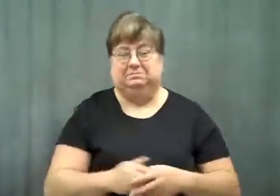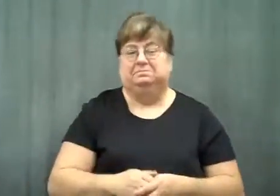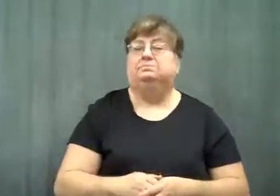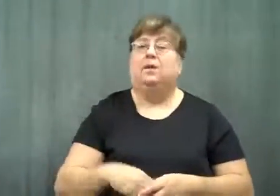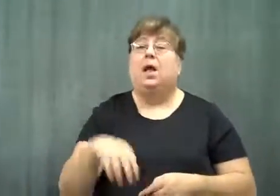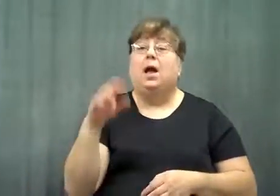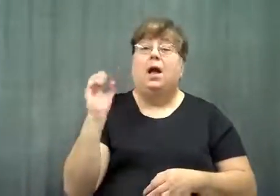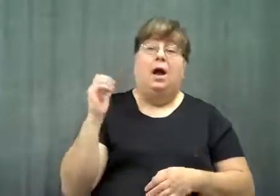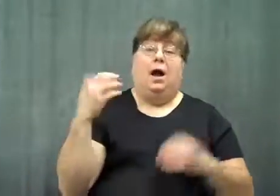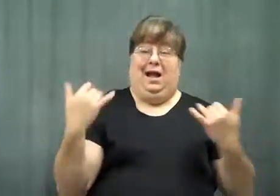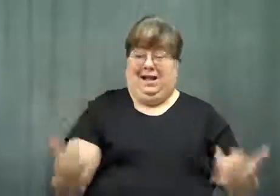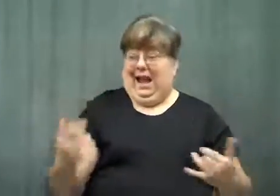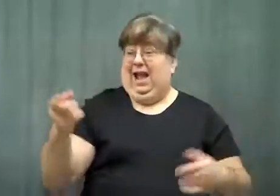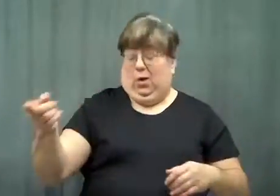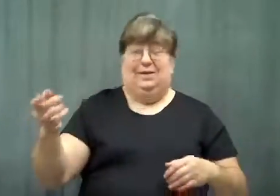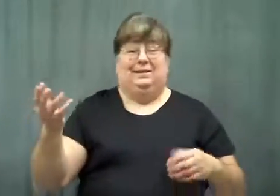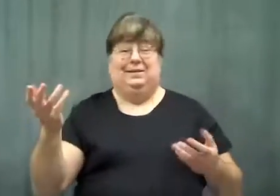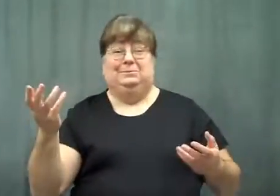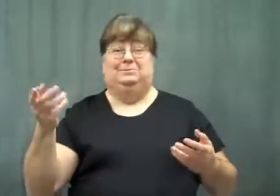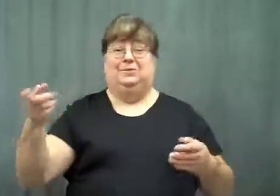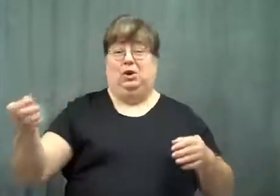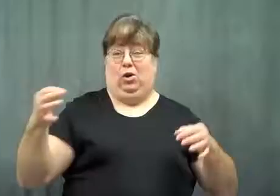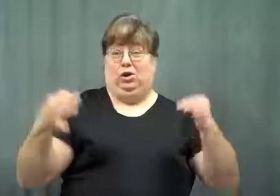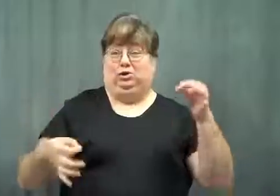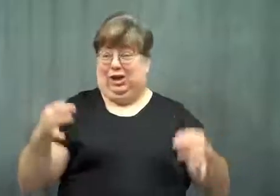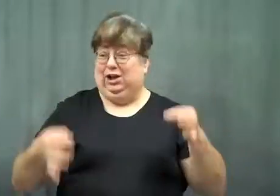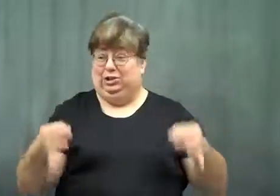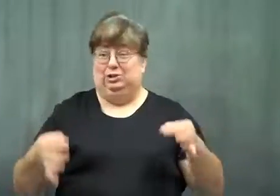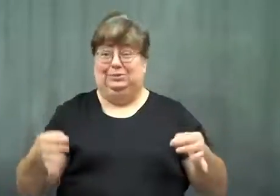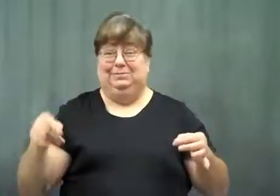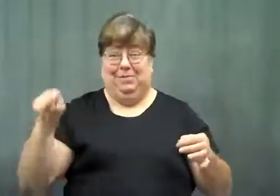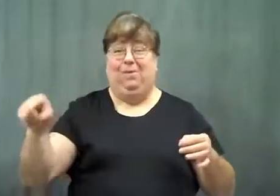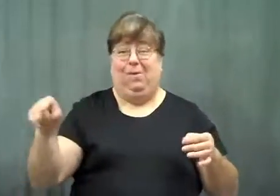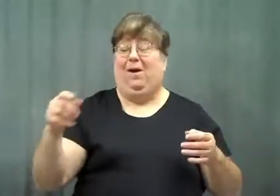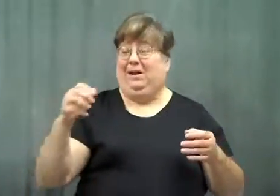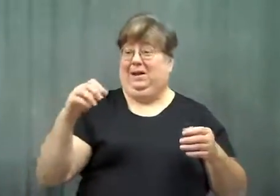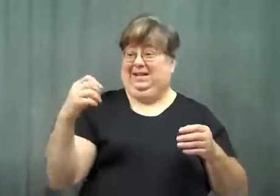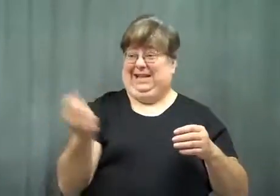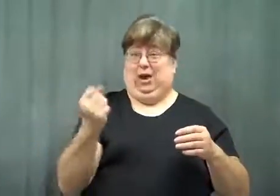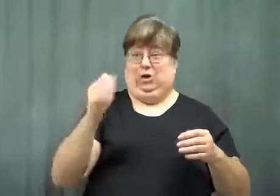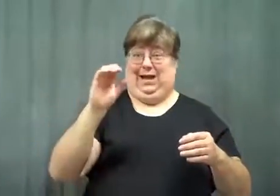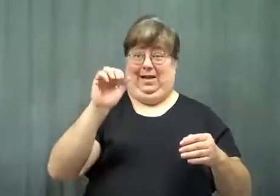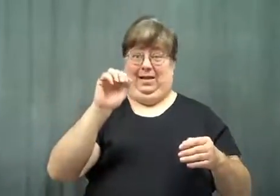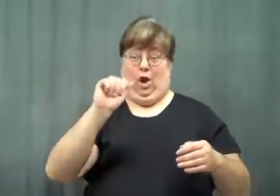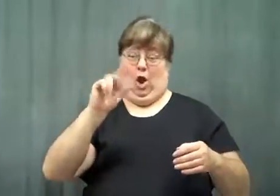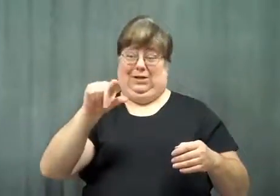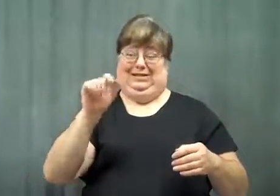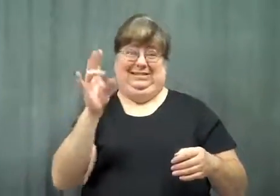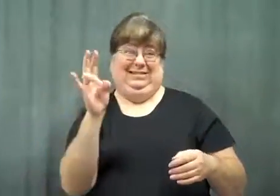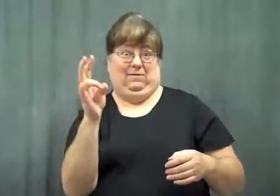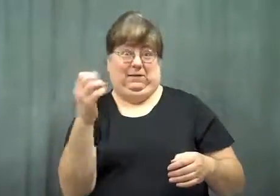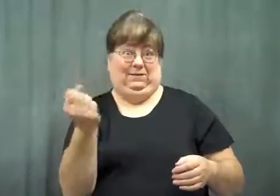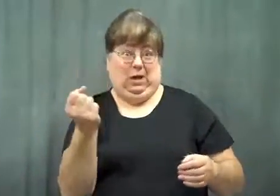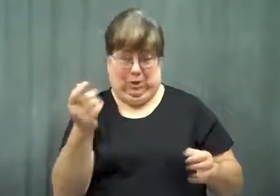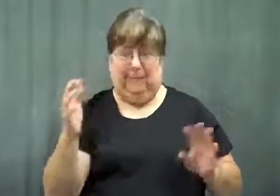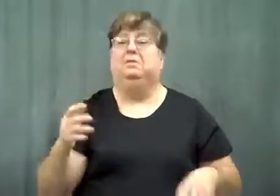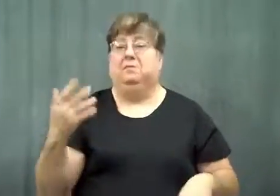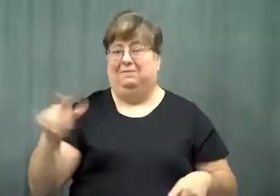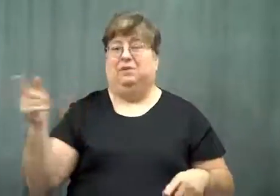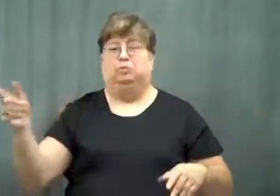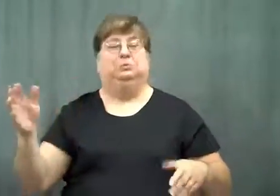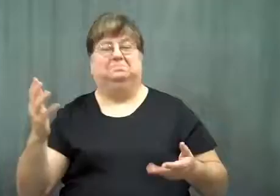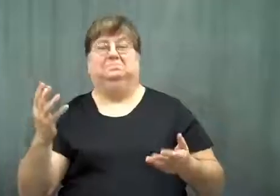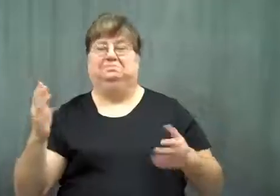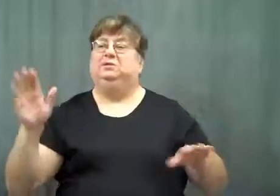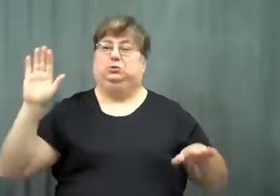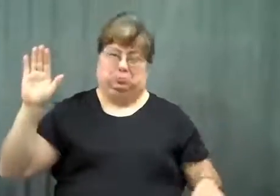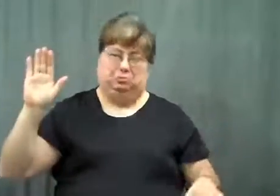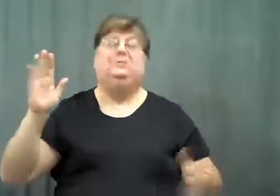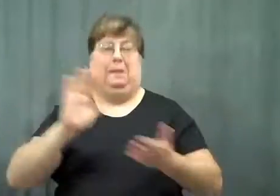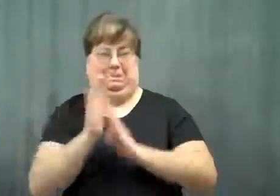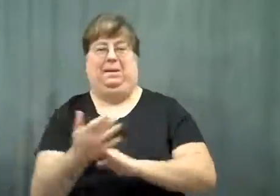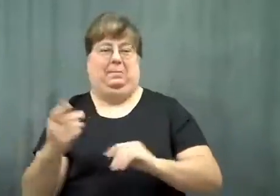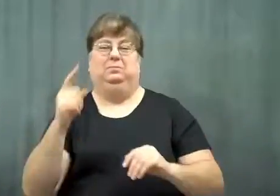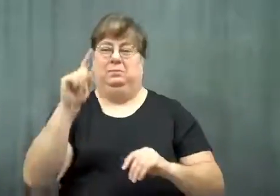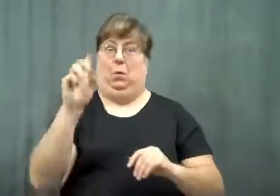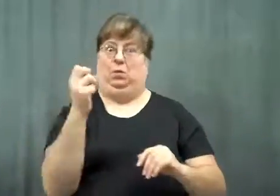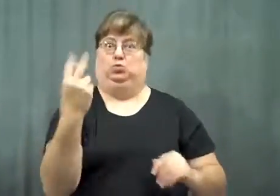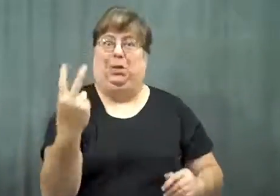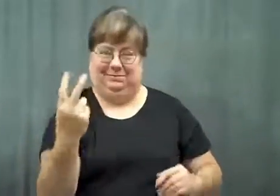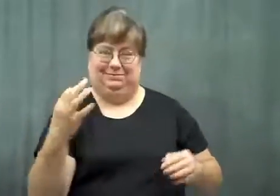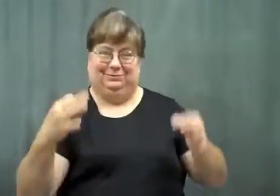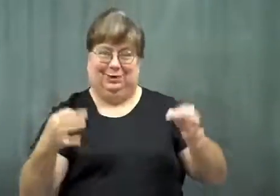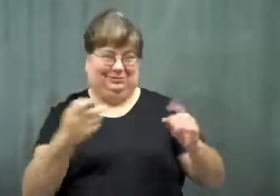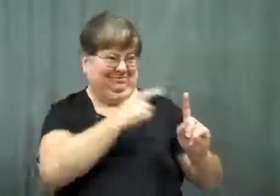Kagan was sworn in as the 112th Justice on Saturday, August 7th.